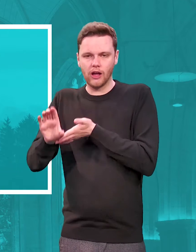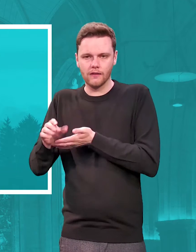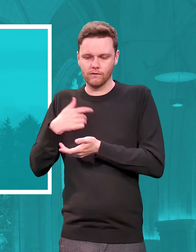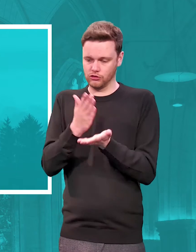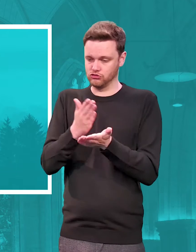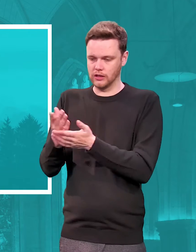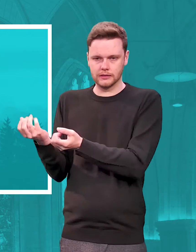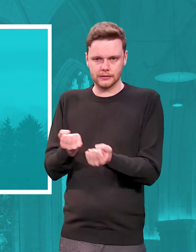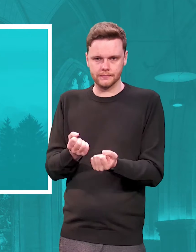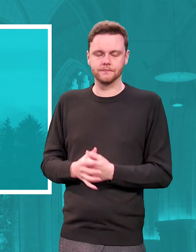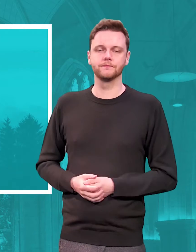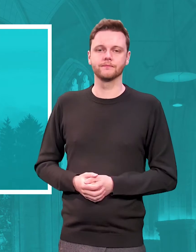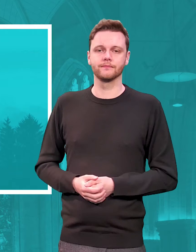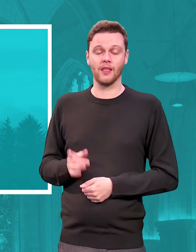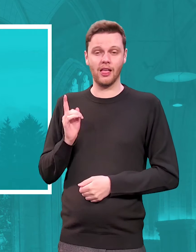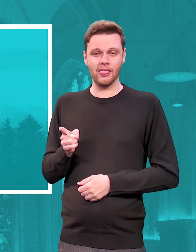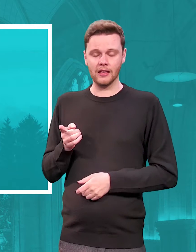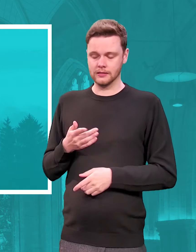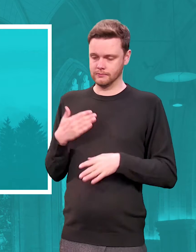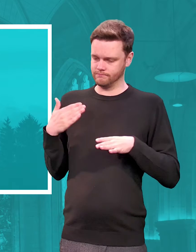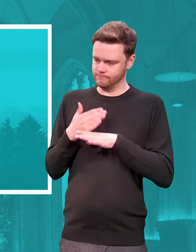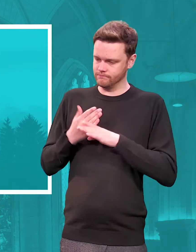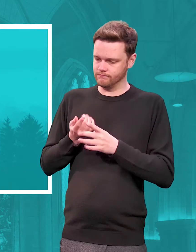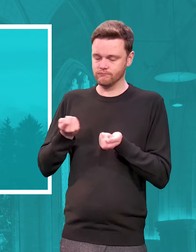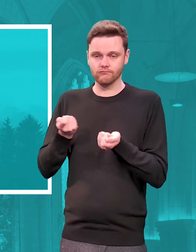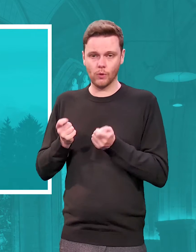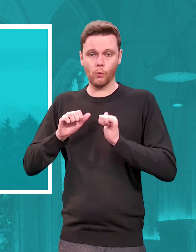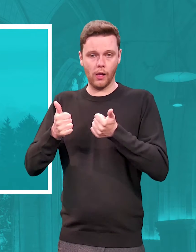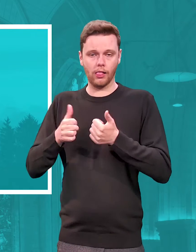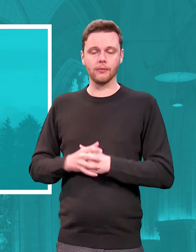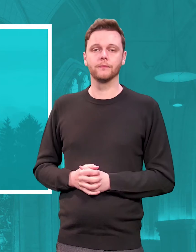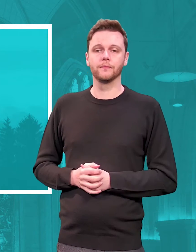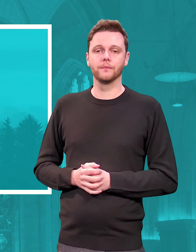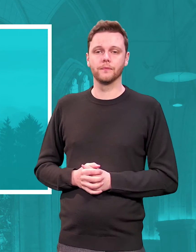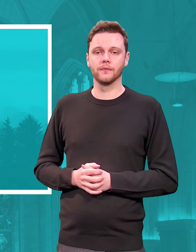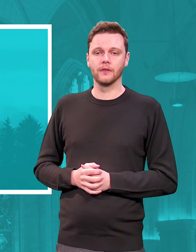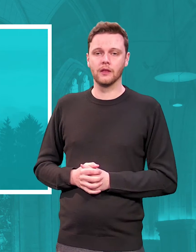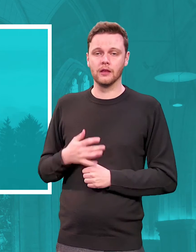This is a very efficient way of managing trust and endowment funds, as very often small trusts are burdened